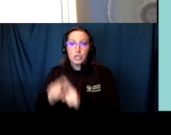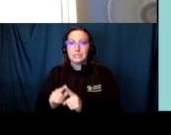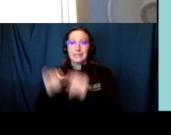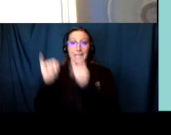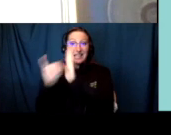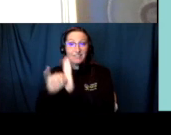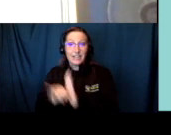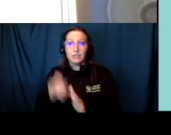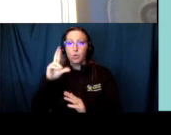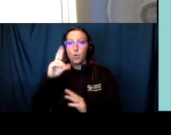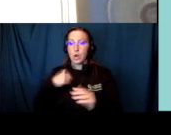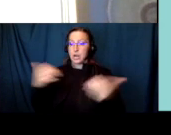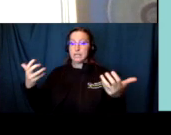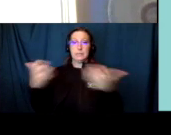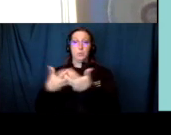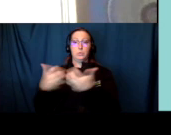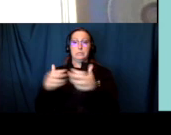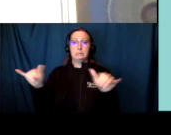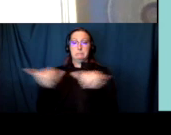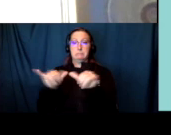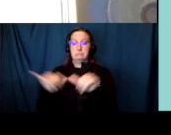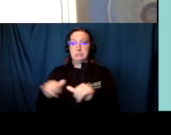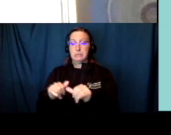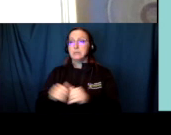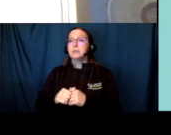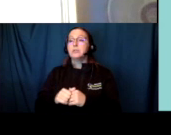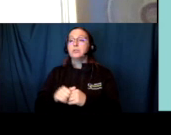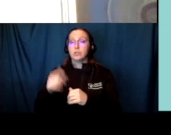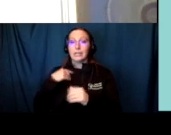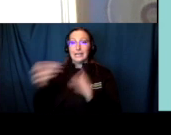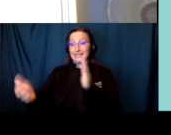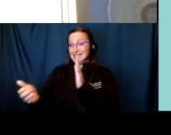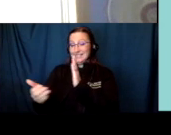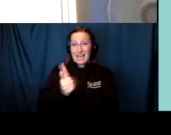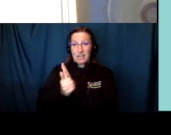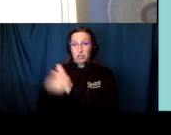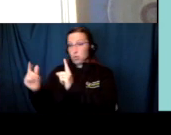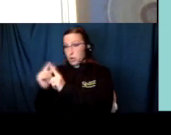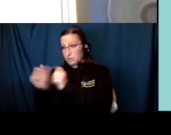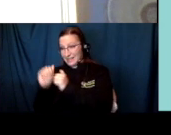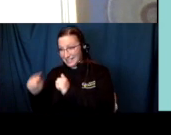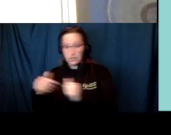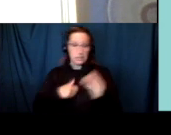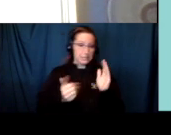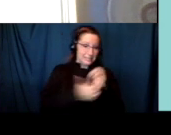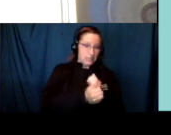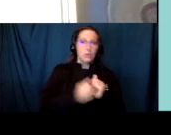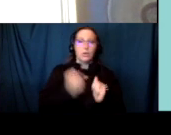association, you could attach words to each of those Or you could use it to work on the theme of colors and they